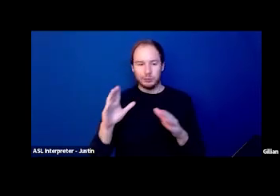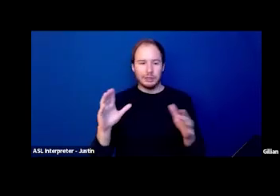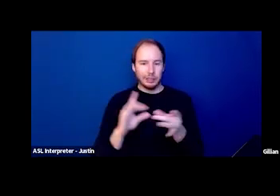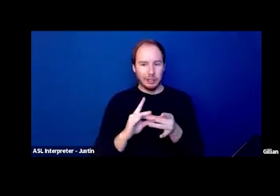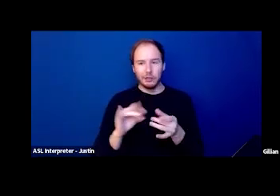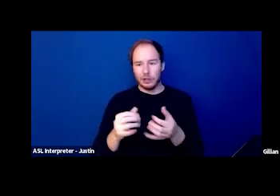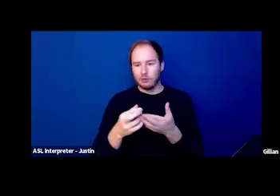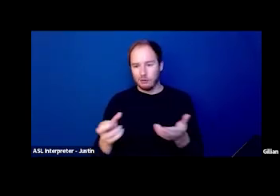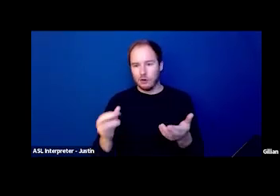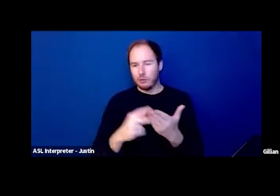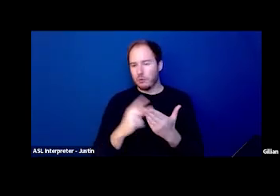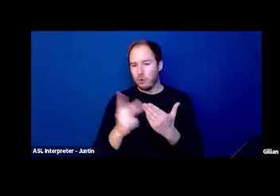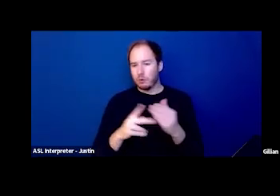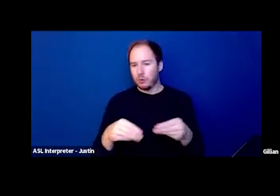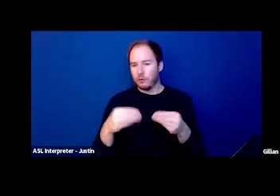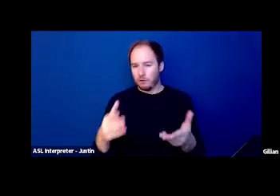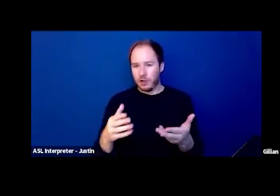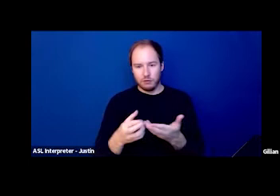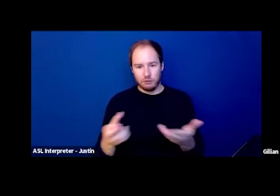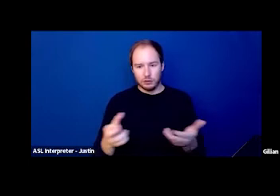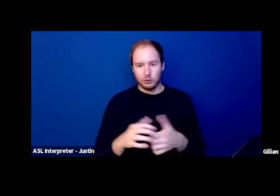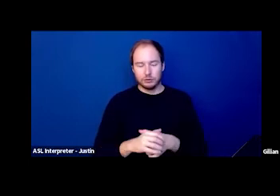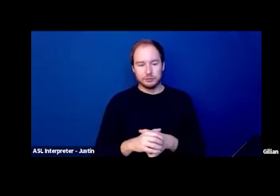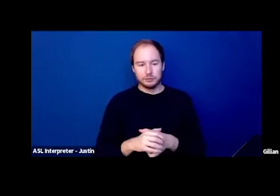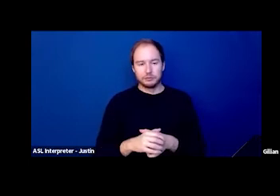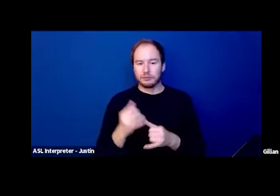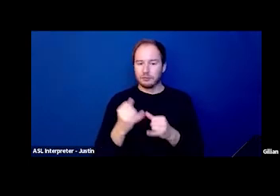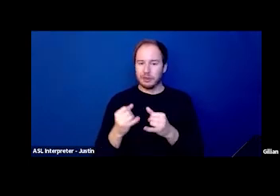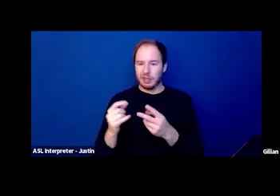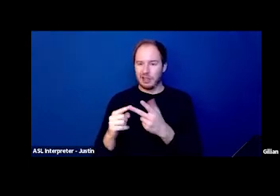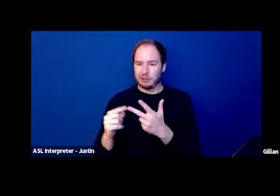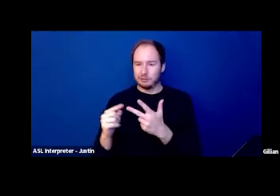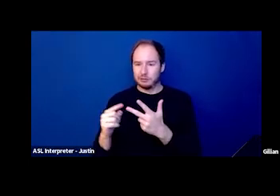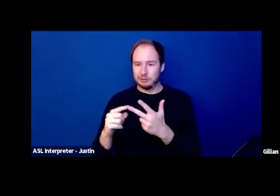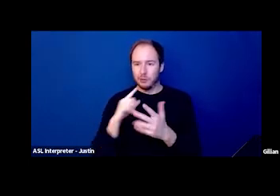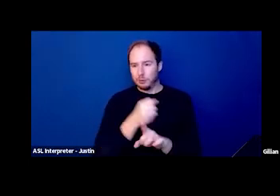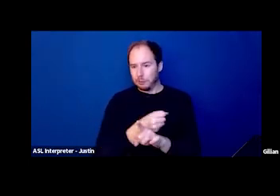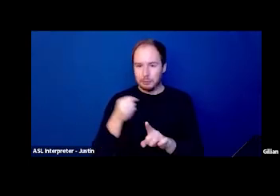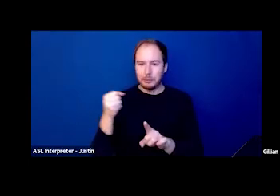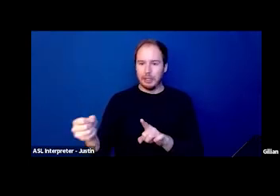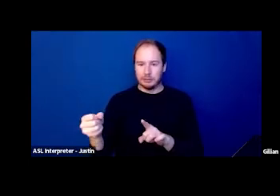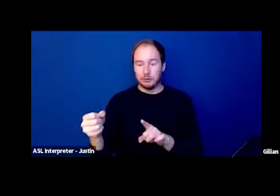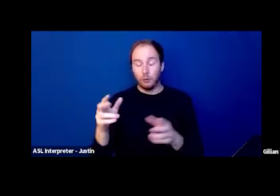And of course, the program providing the resource. And then finally folks are placed into the program and ultimately into housing,